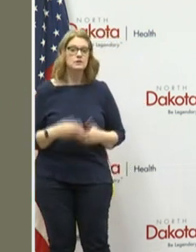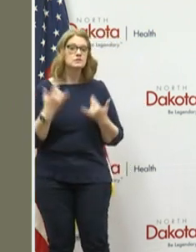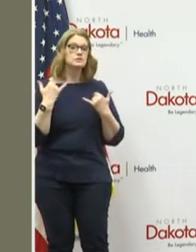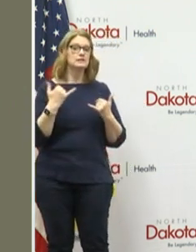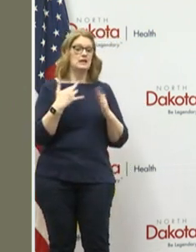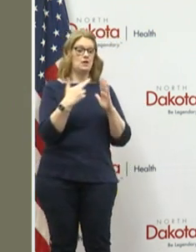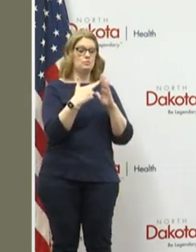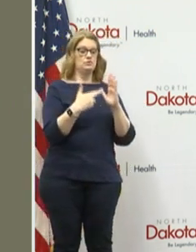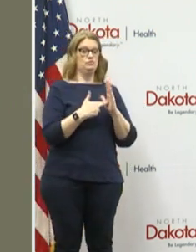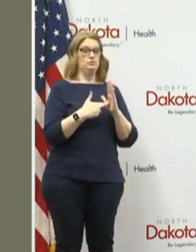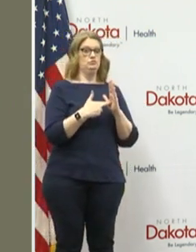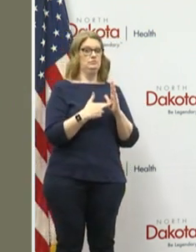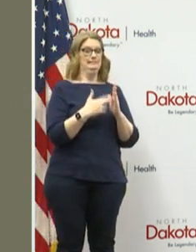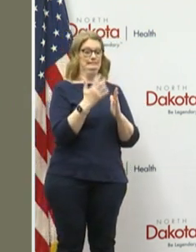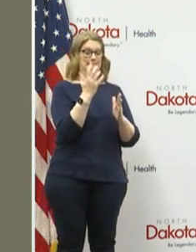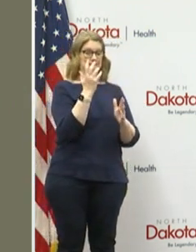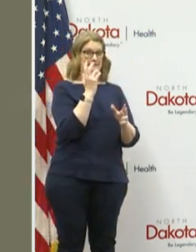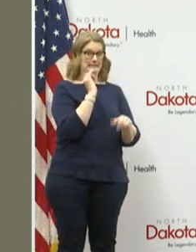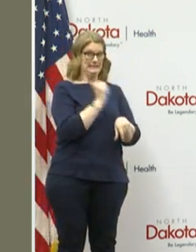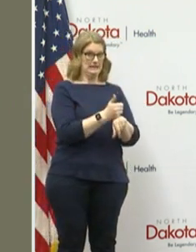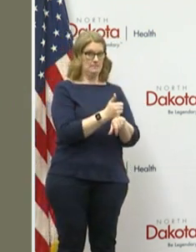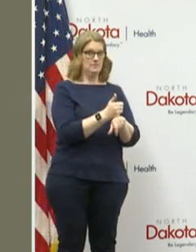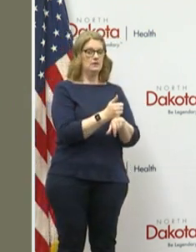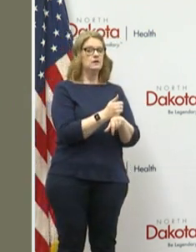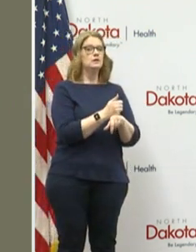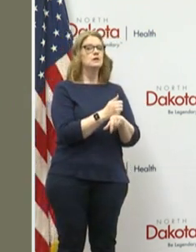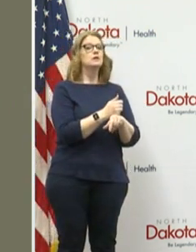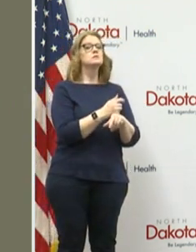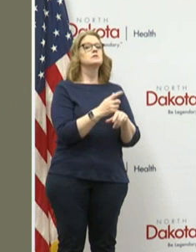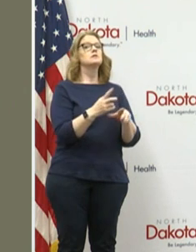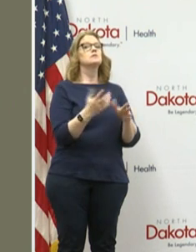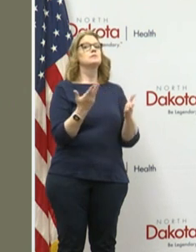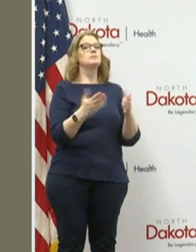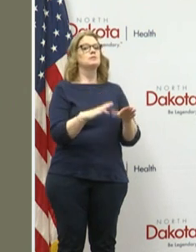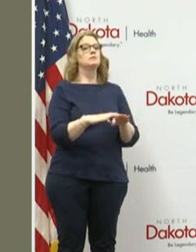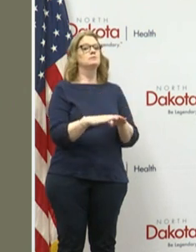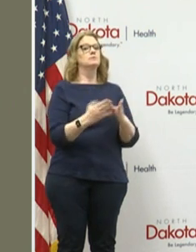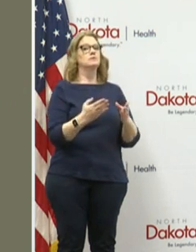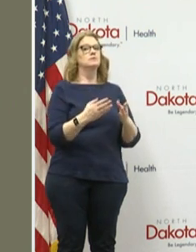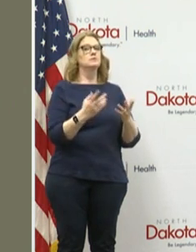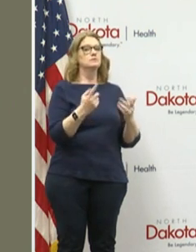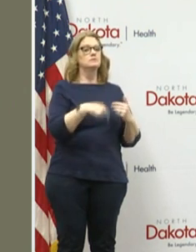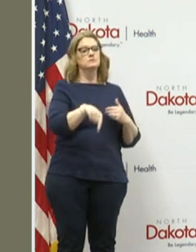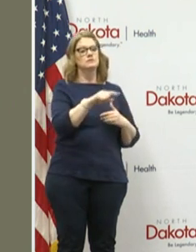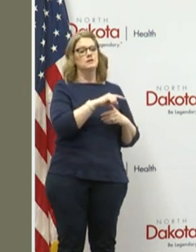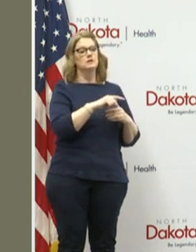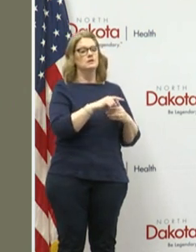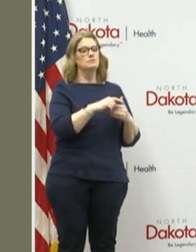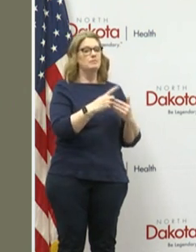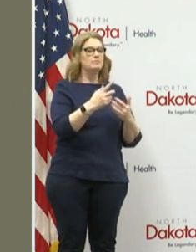TESTING AMONG BOTH RESIDENTS AND STAFF. WHEN WE BEGIN TO LIFT RESTRICTIONS, WE'LL START INSIDE THE FACILITY FIRST, FOR